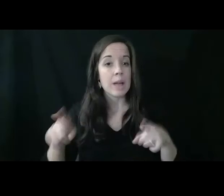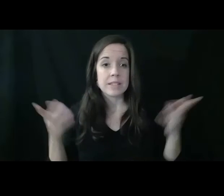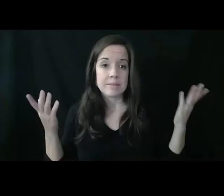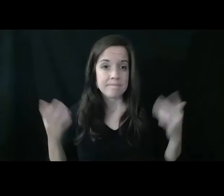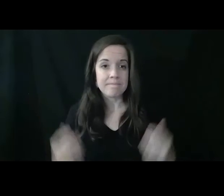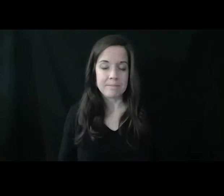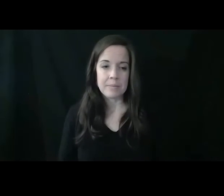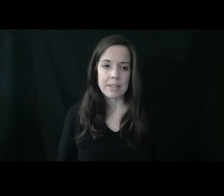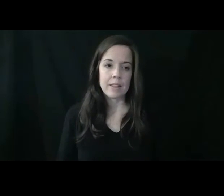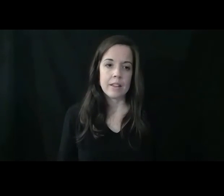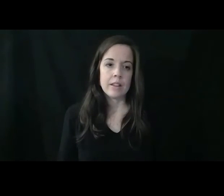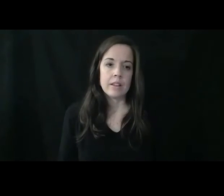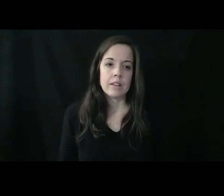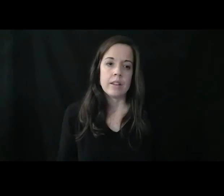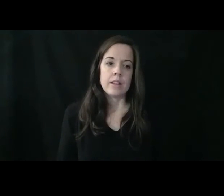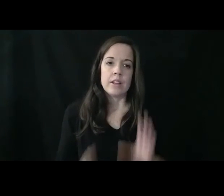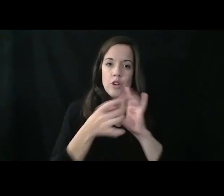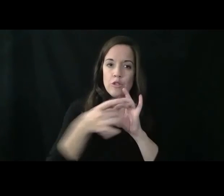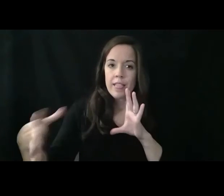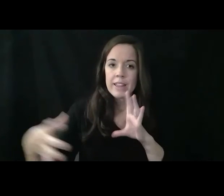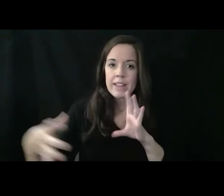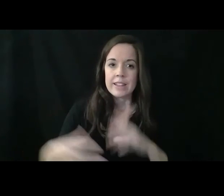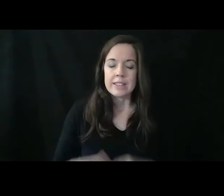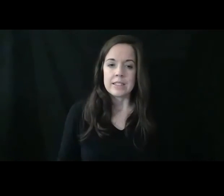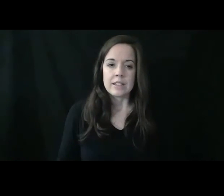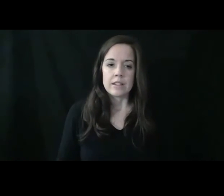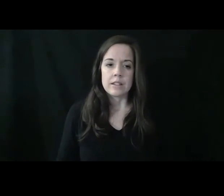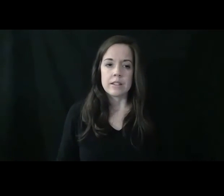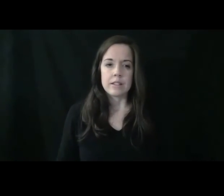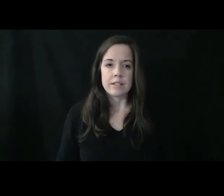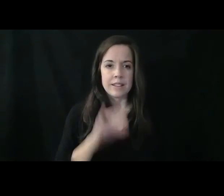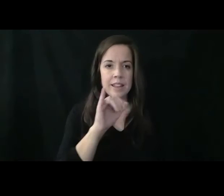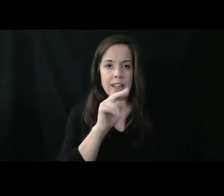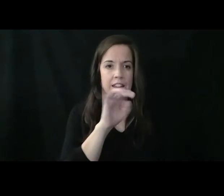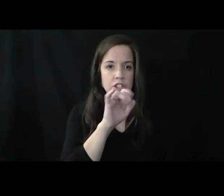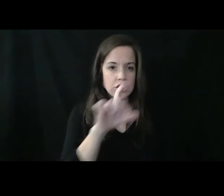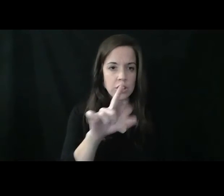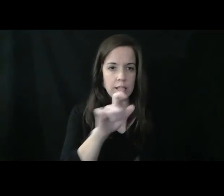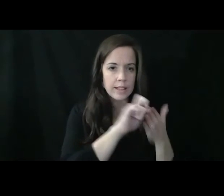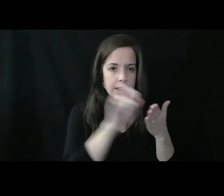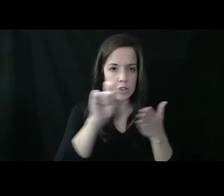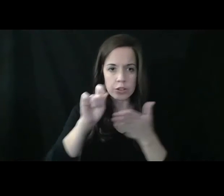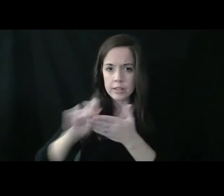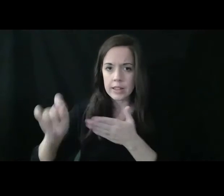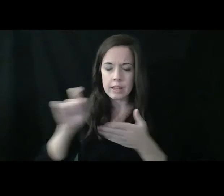Release I initial here and here, endorse the consent so I can get back to my body,